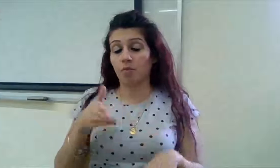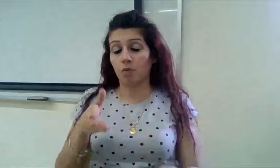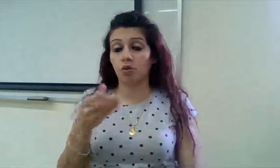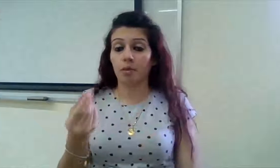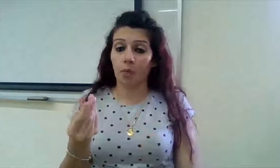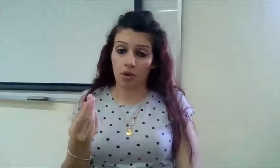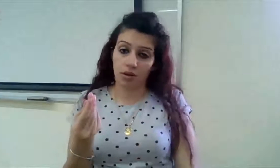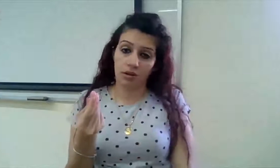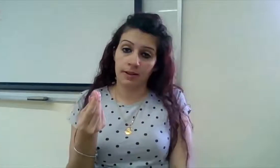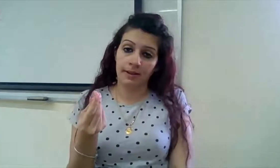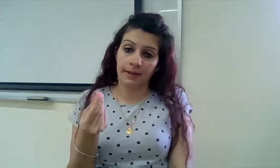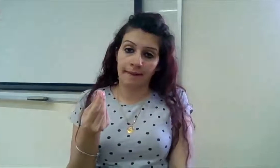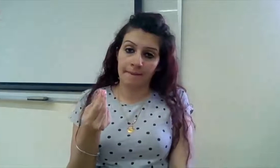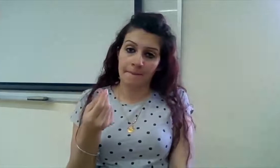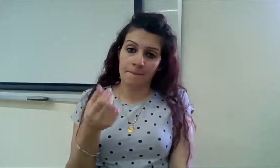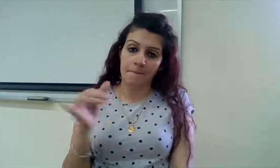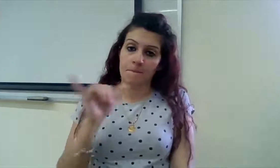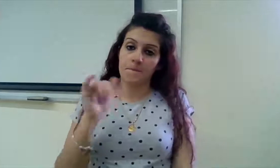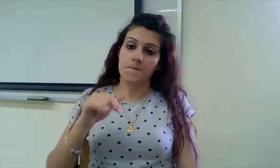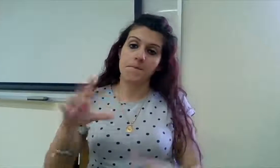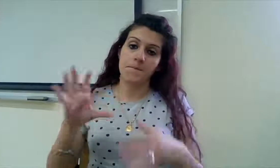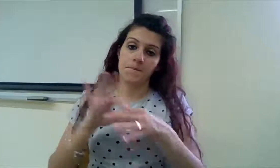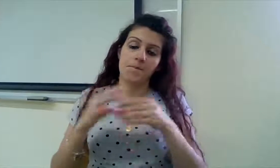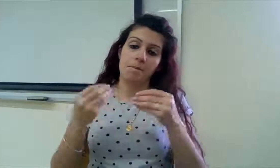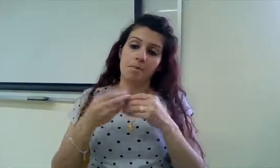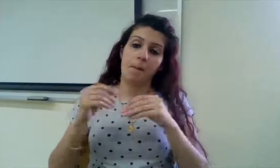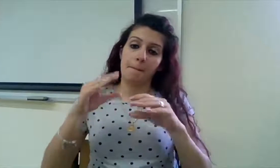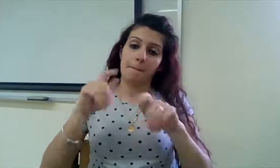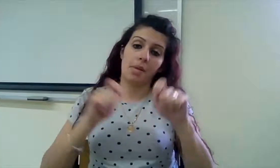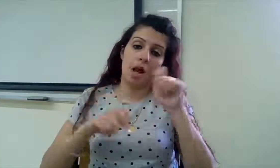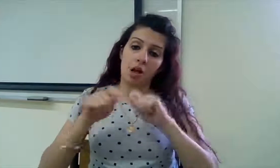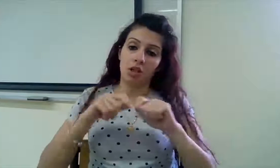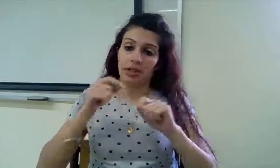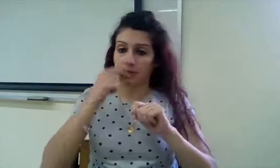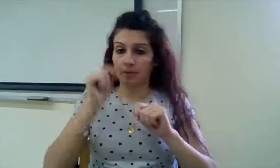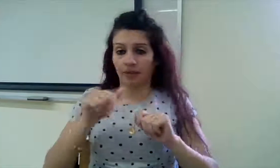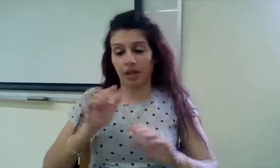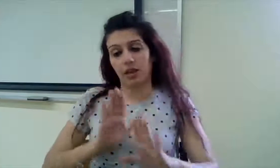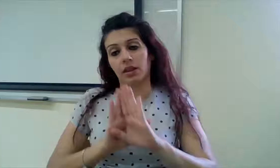realistic so that we can build better for the future and I think that's that's